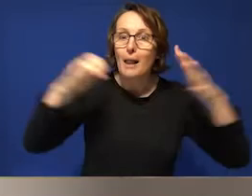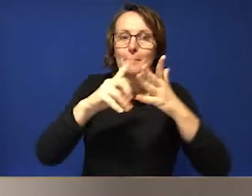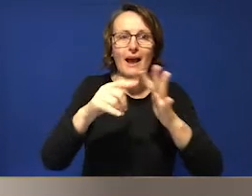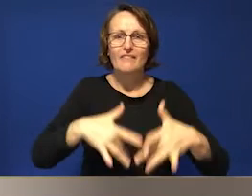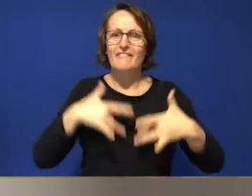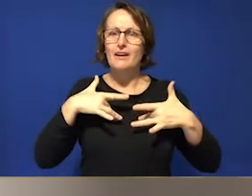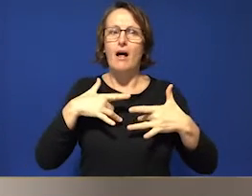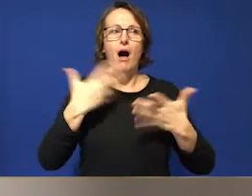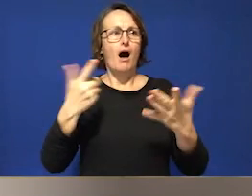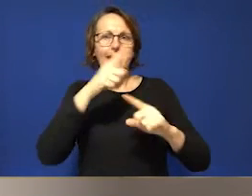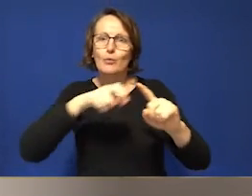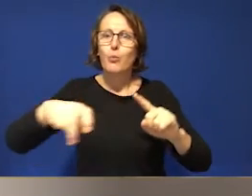that had happened to all parliament house.